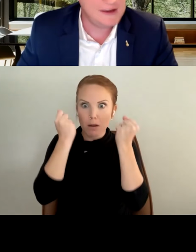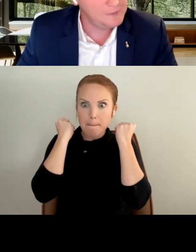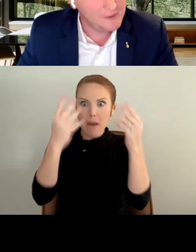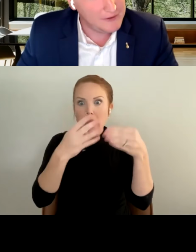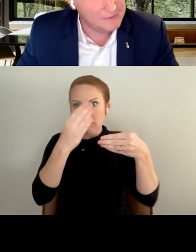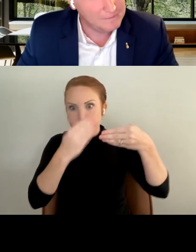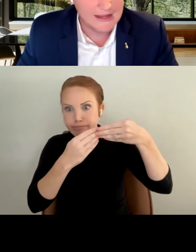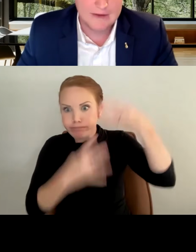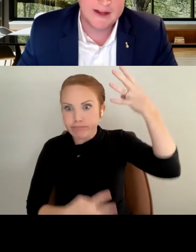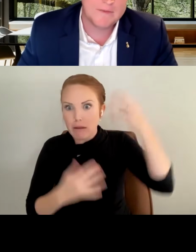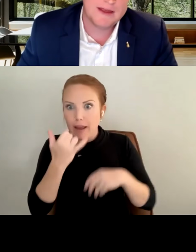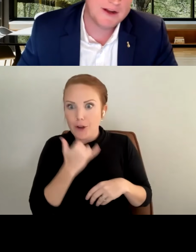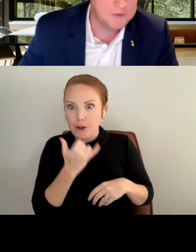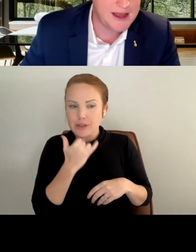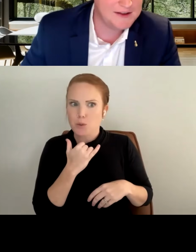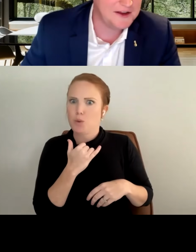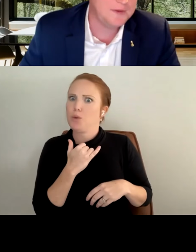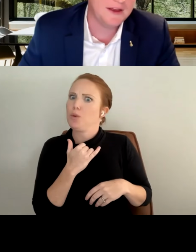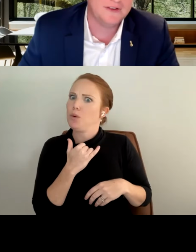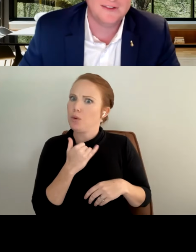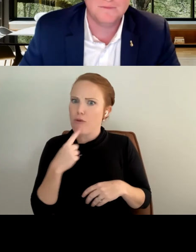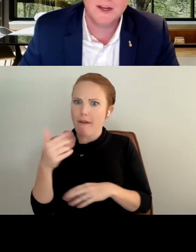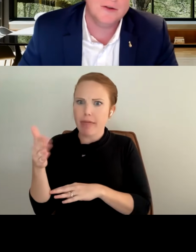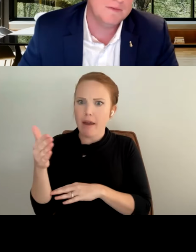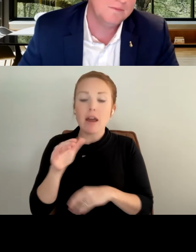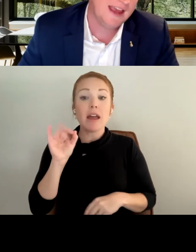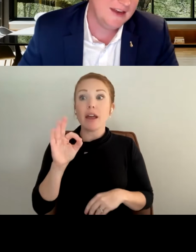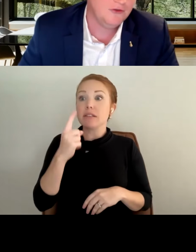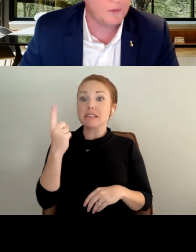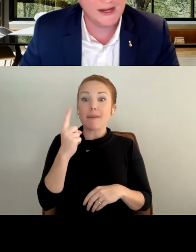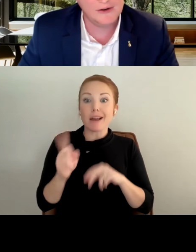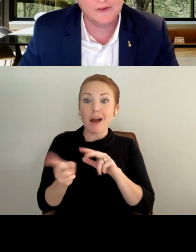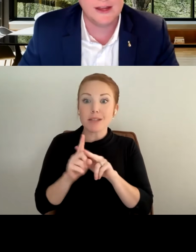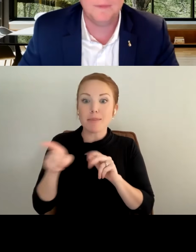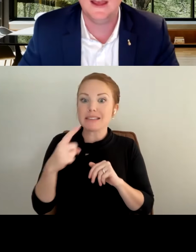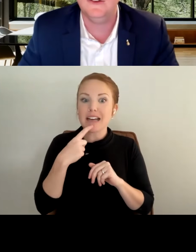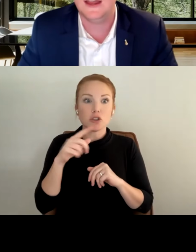tells me something. If I come if it comes back and tells me there's you know 10 - 20 errors on a page